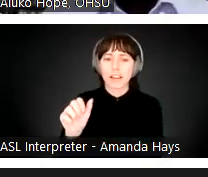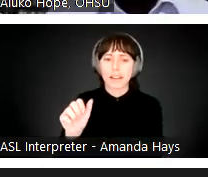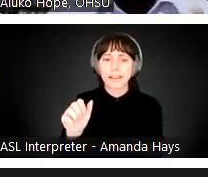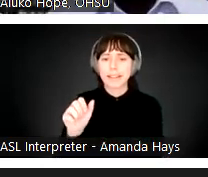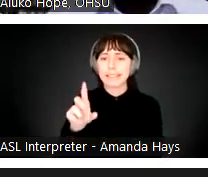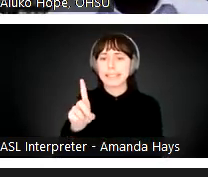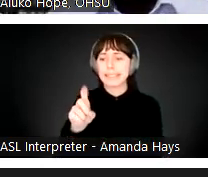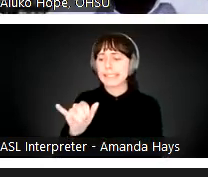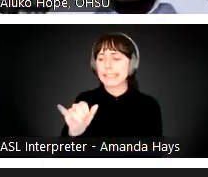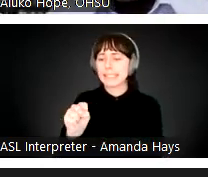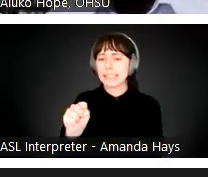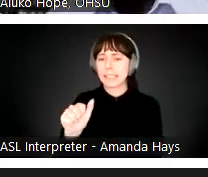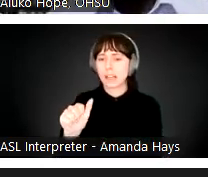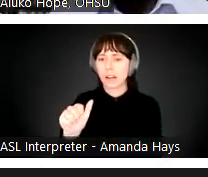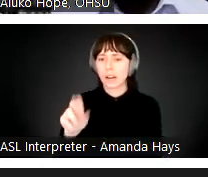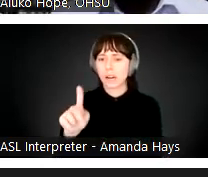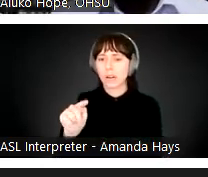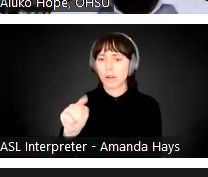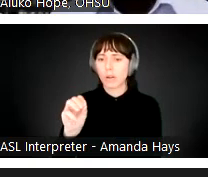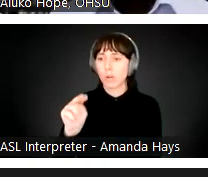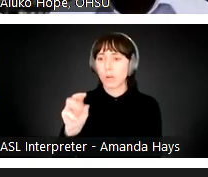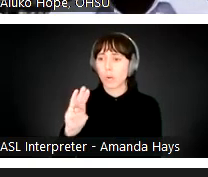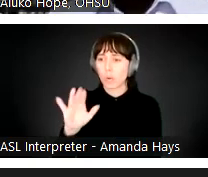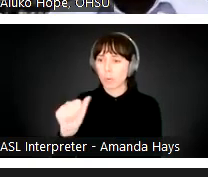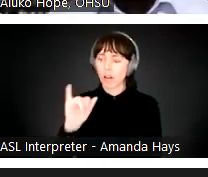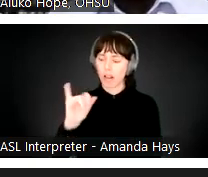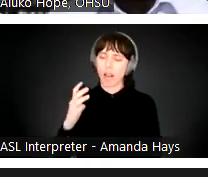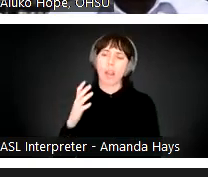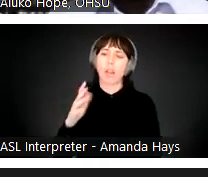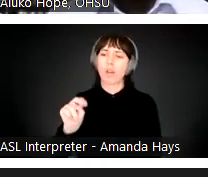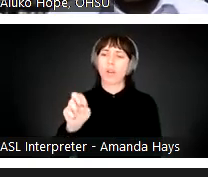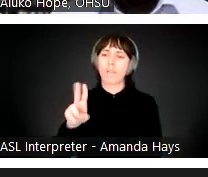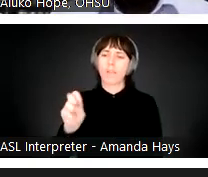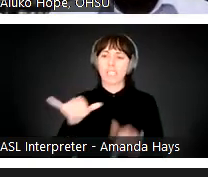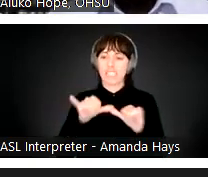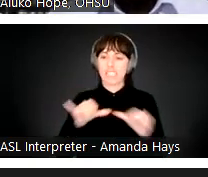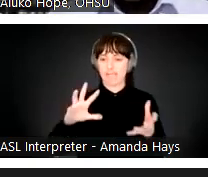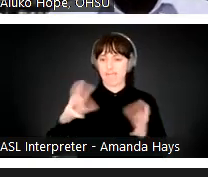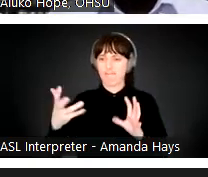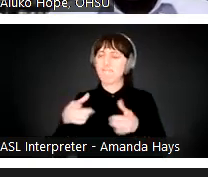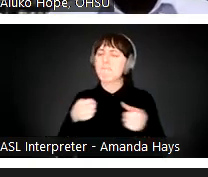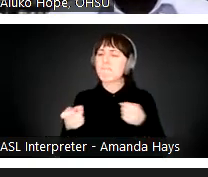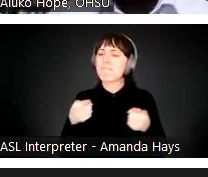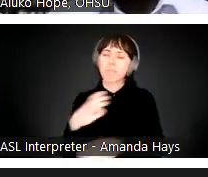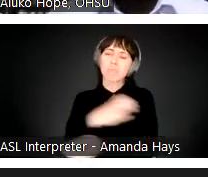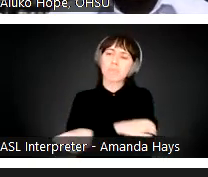be automatic, that manages our blood pressure, our heart rate, how we move in